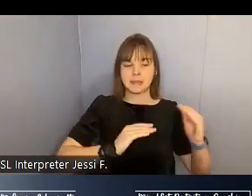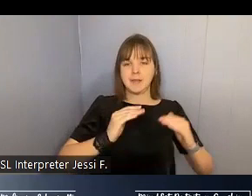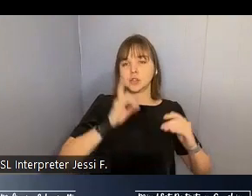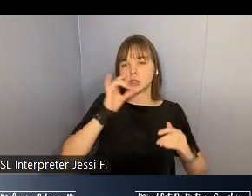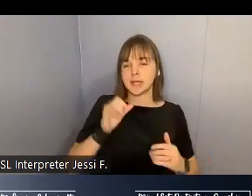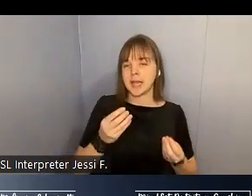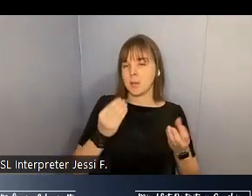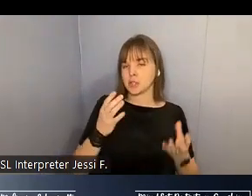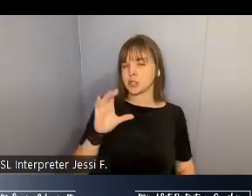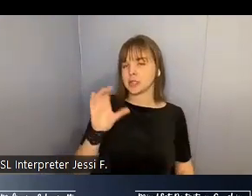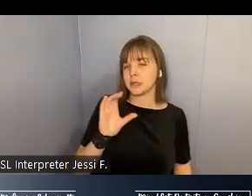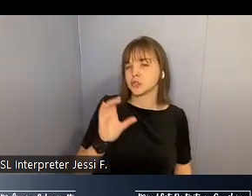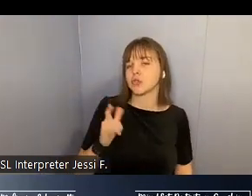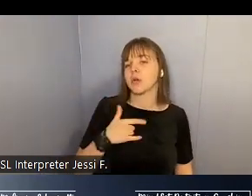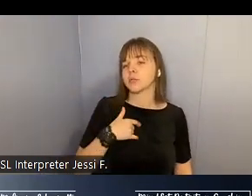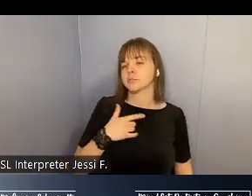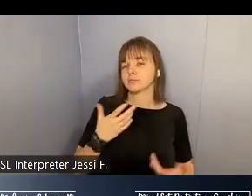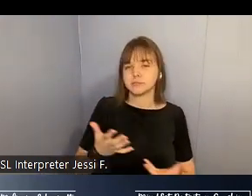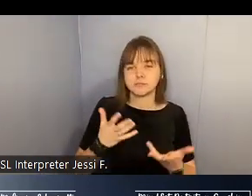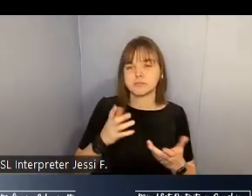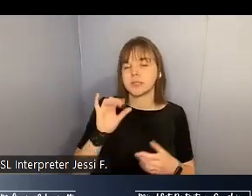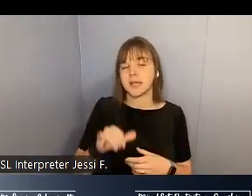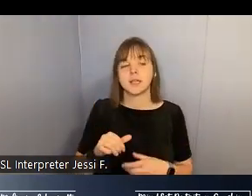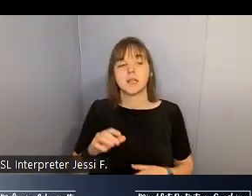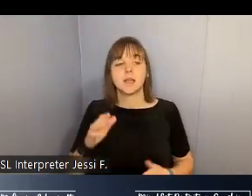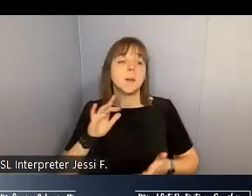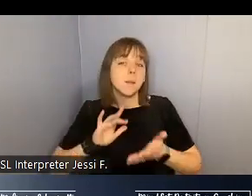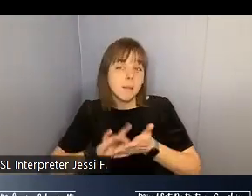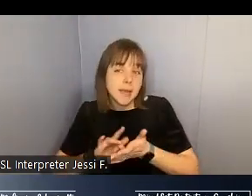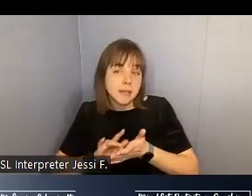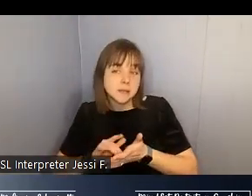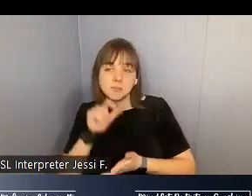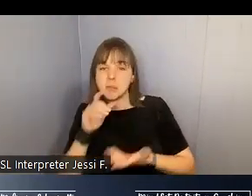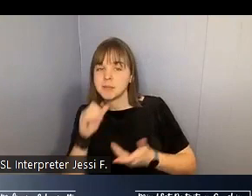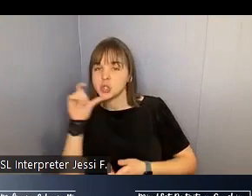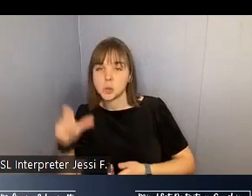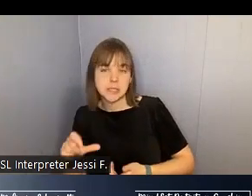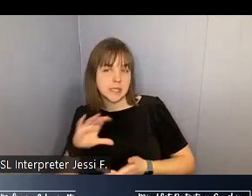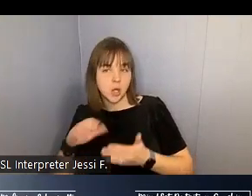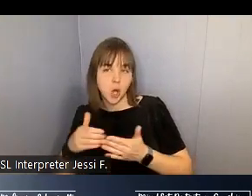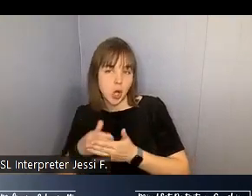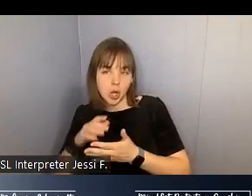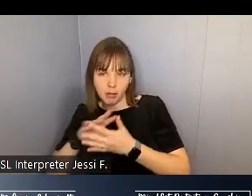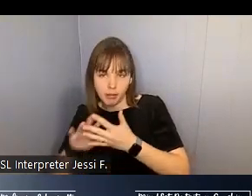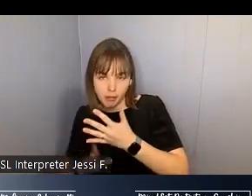Are you managing stress better? Mindset shifts-- if you're somebody who comes from a place of restriction and you hate and fear carbohydrates